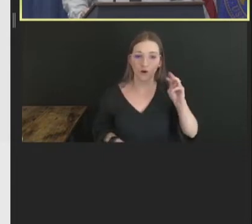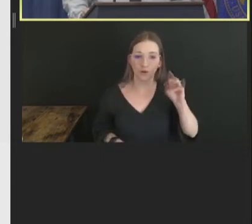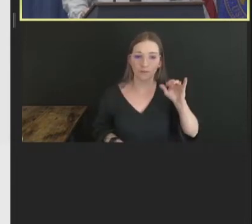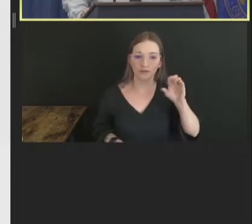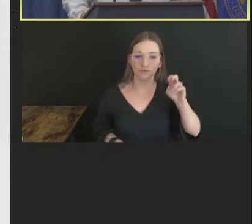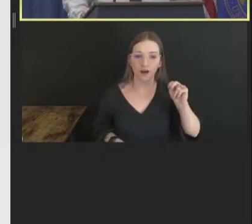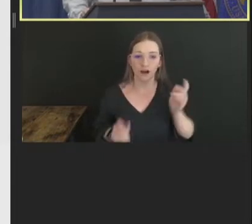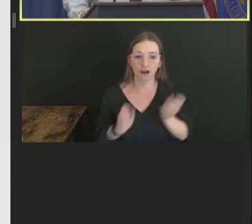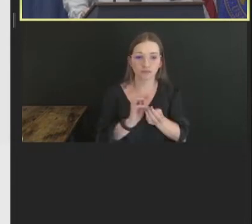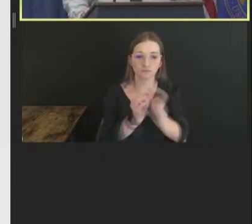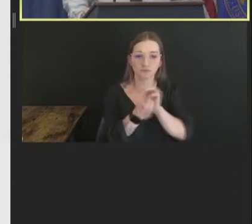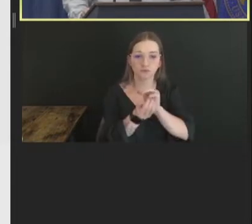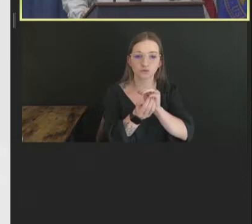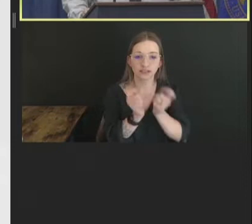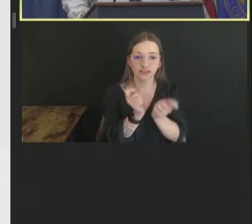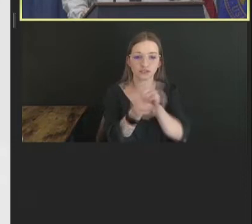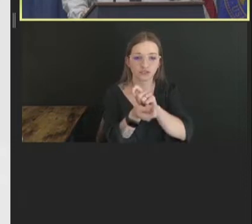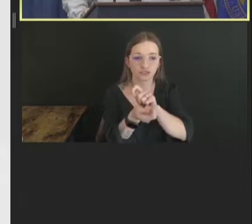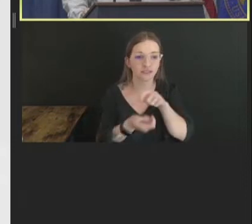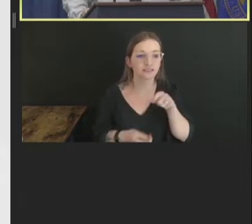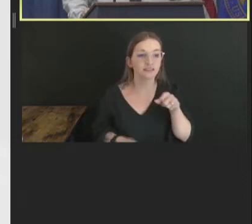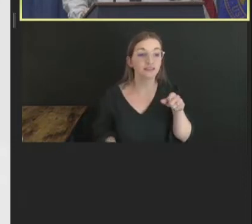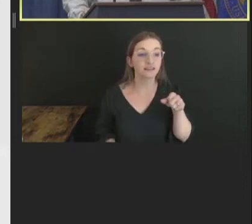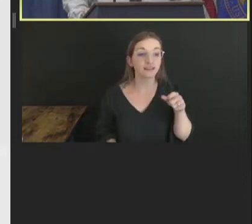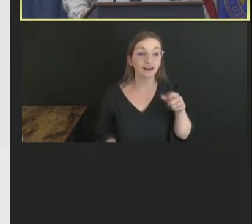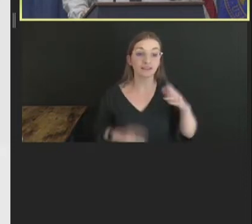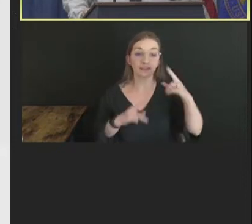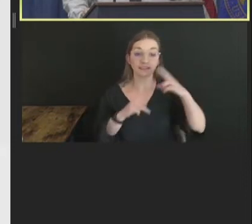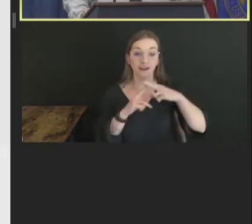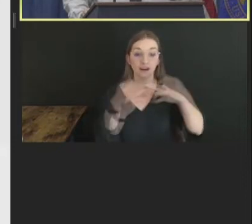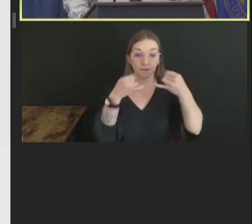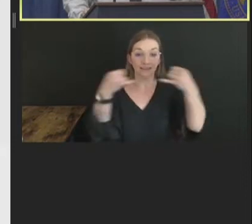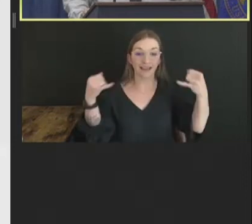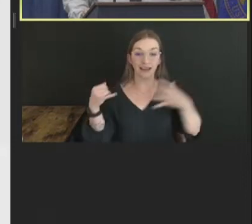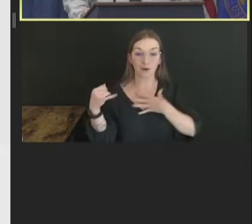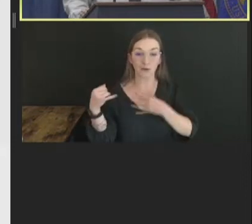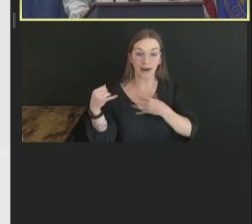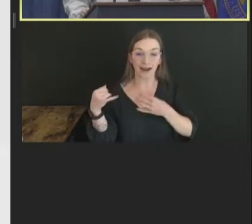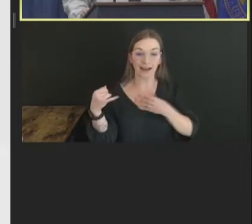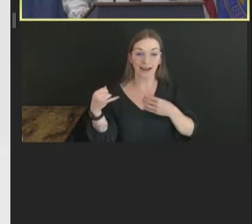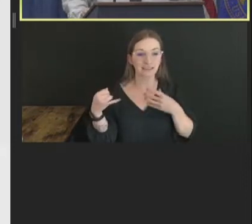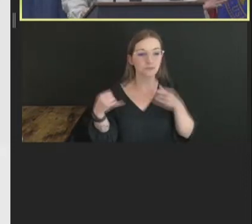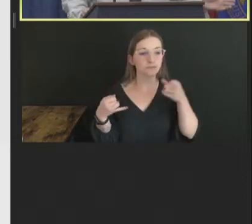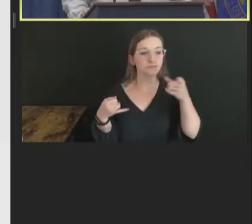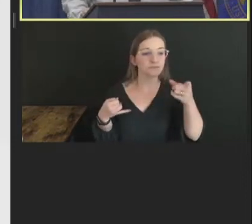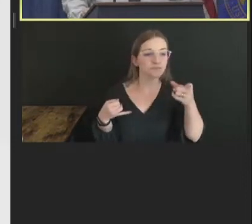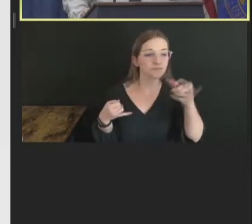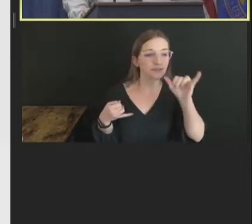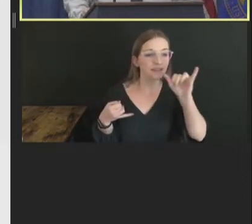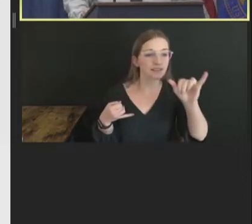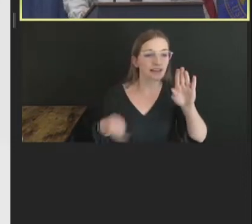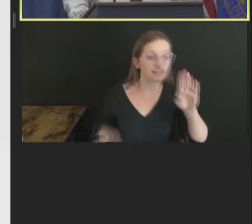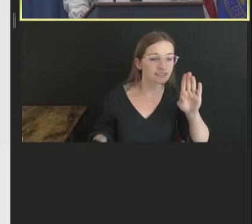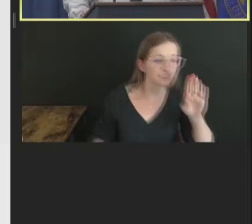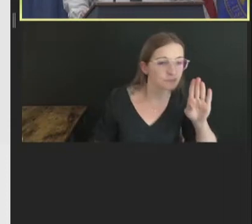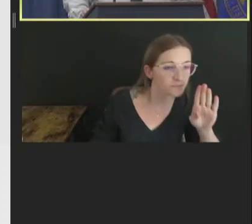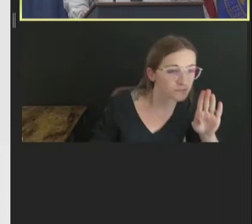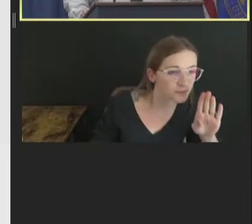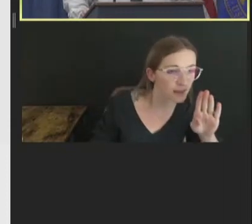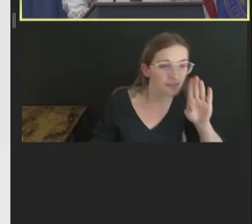in the white or peach color, is the sequence of the Spike protein of the D614G virus that's been talked about, which is essentially the vaccine strain.